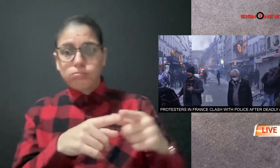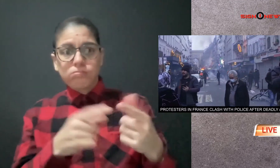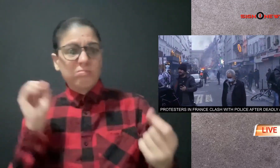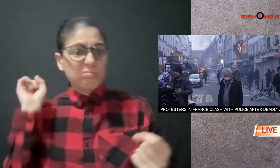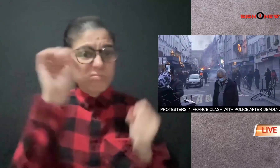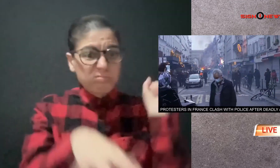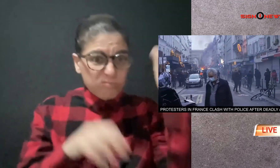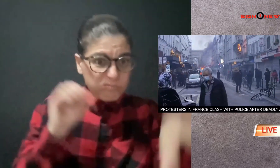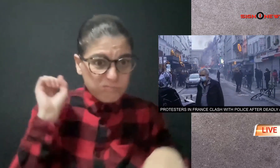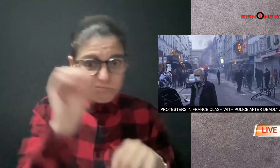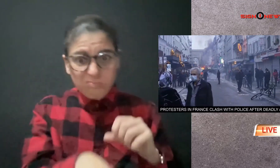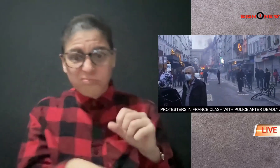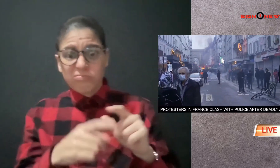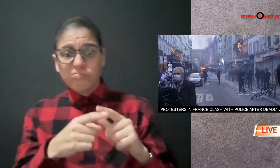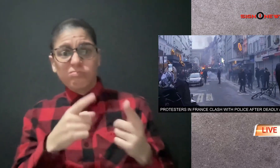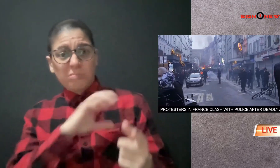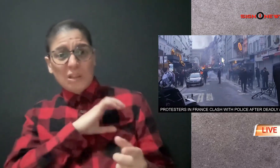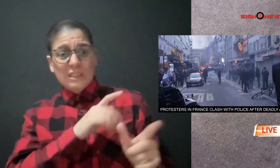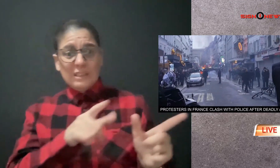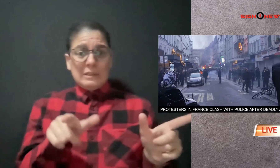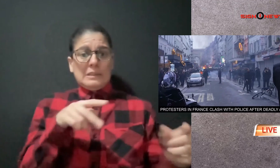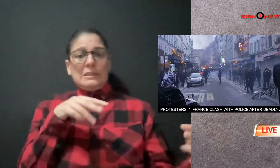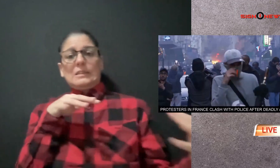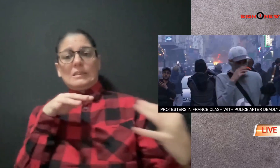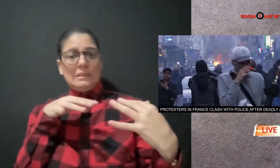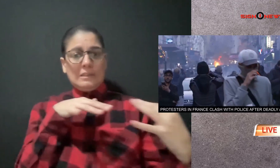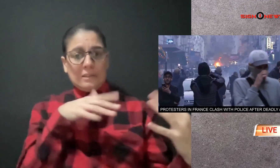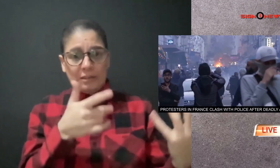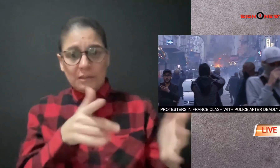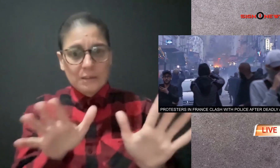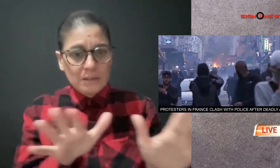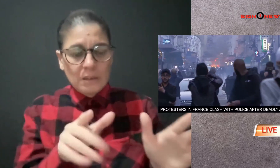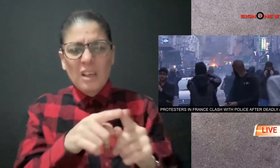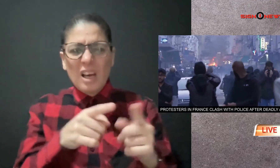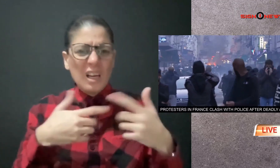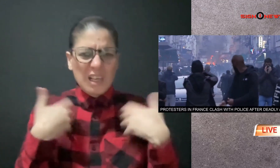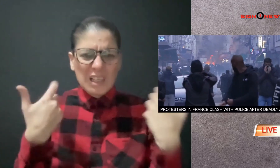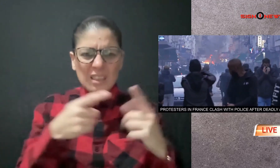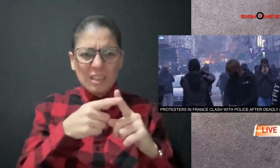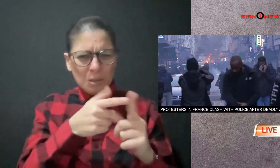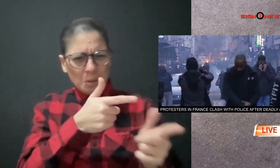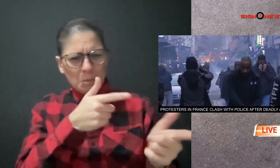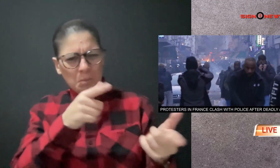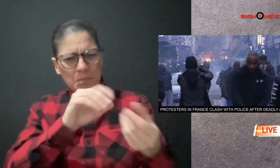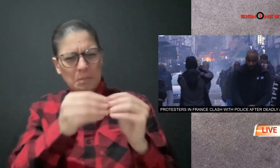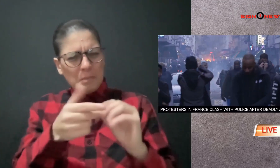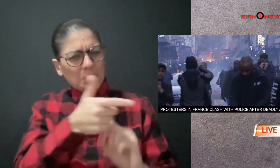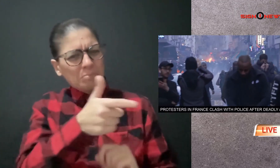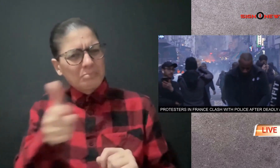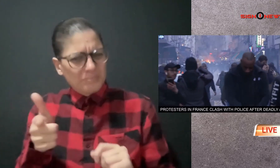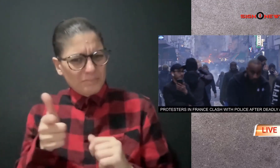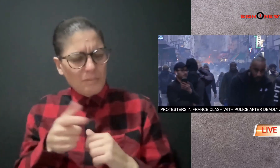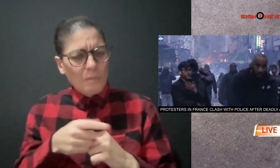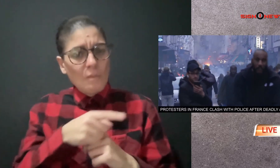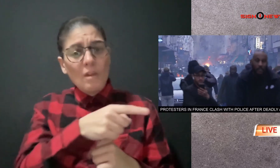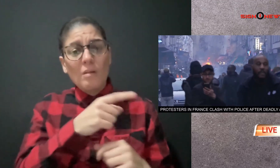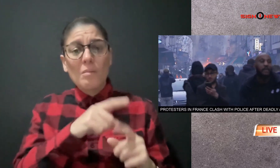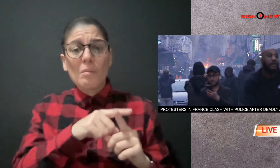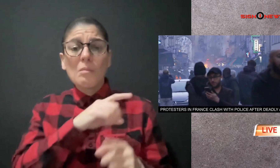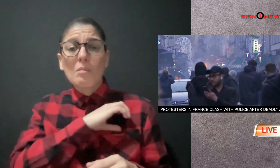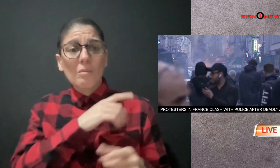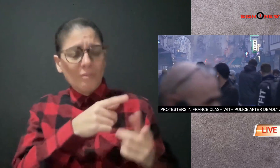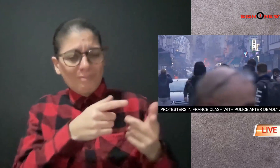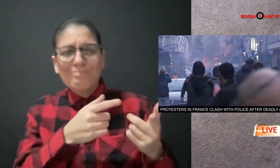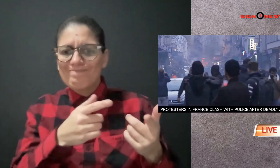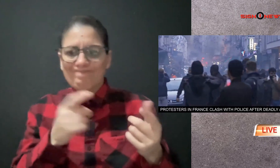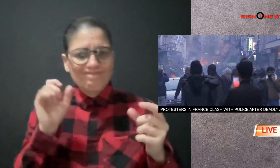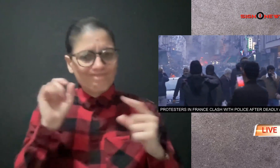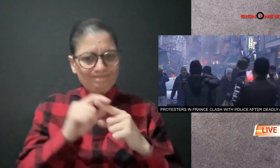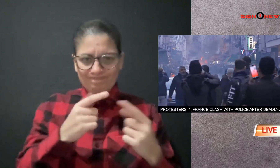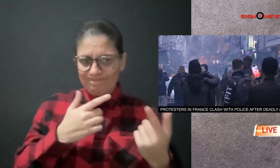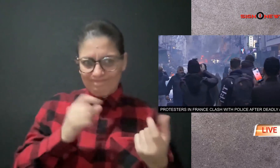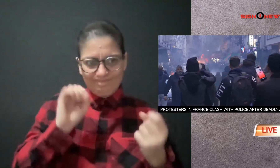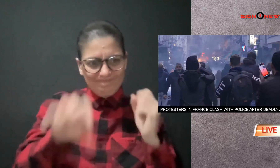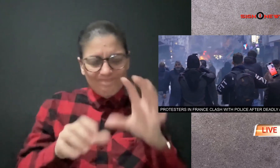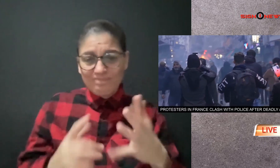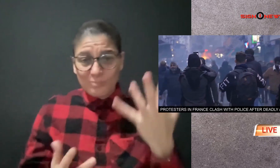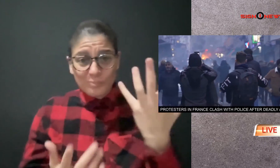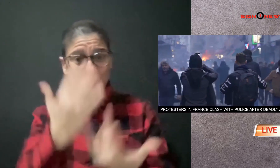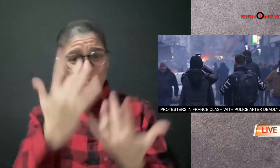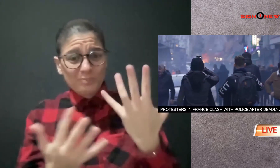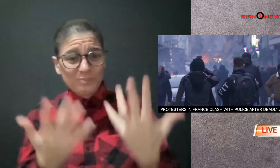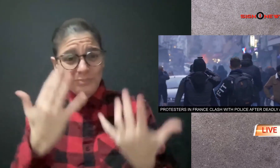eventually people started throwing things at the police calling them murderers